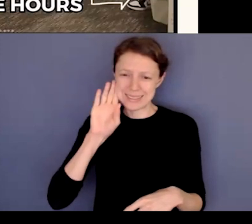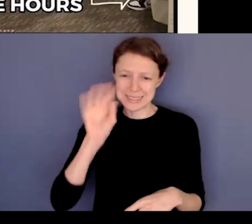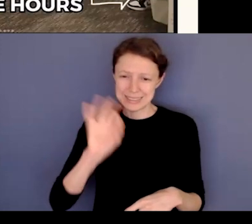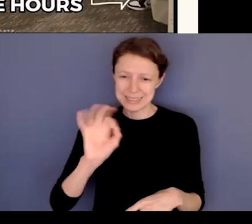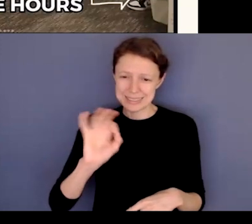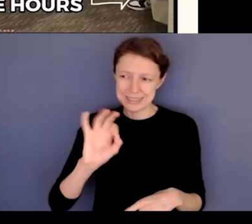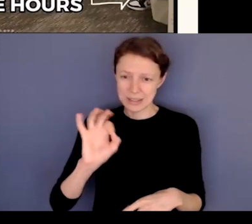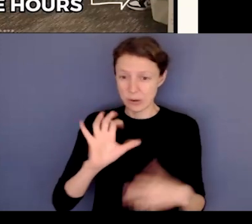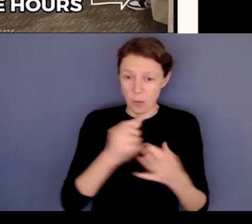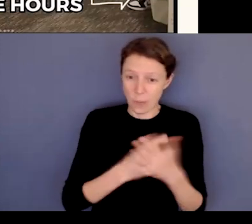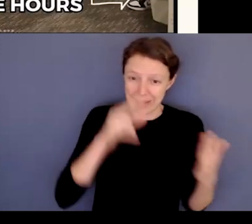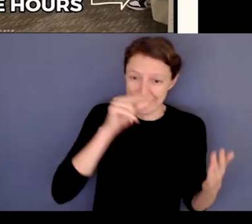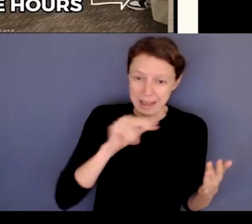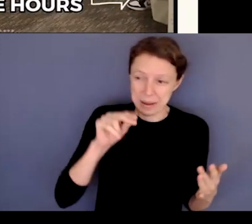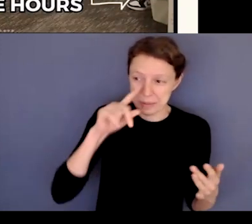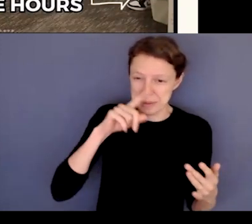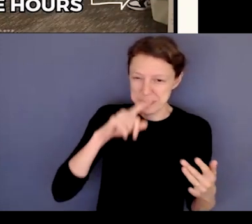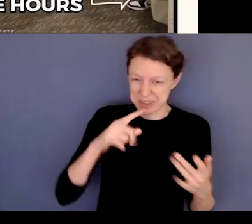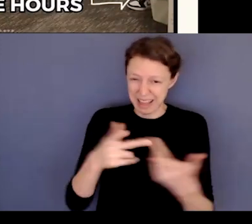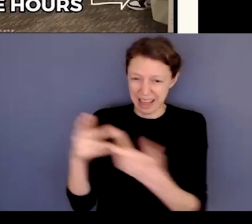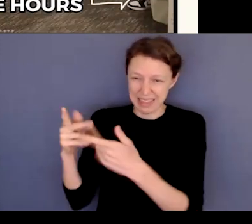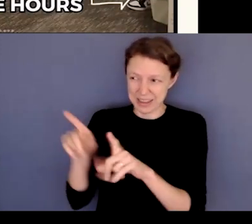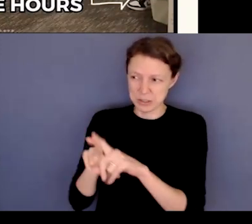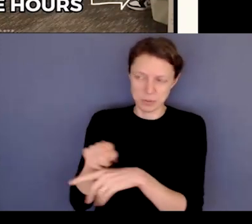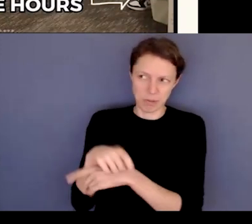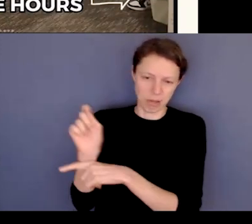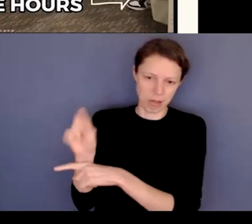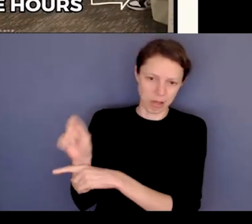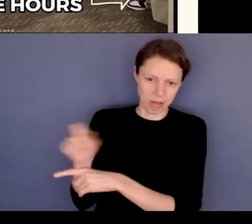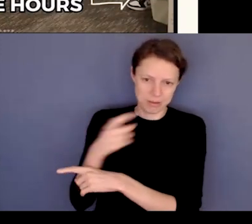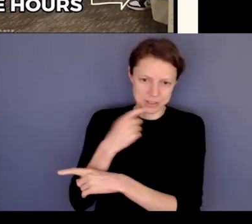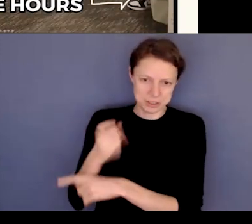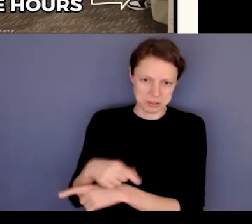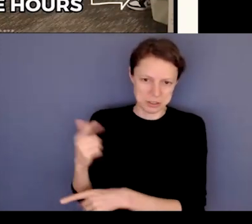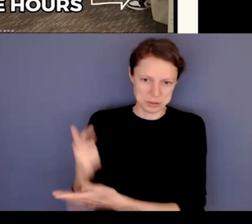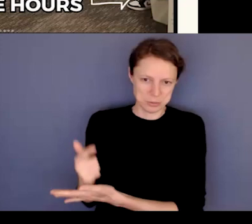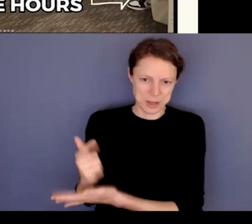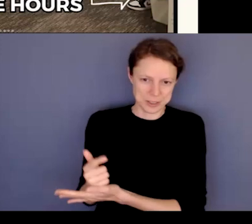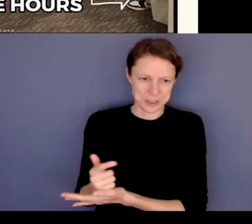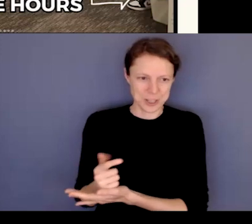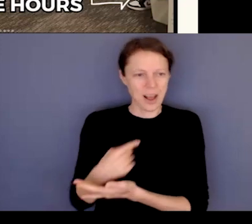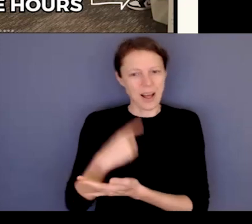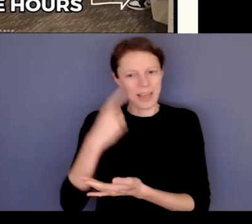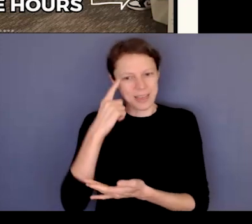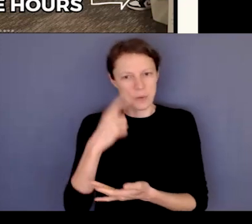that little bit too hard. And I think that a large part of the reason that we've got the traction that we have is because